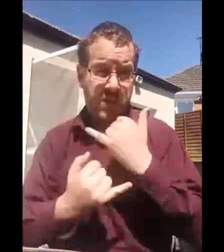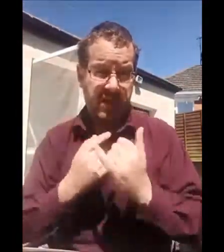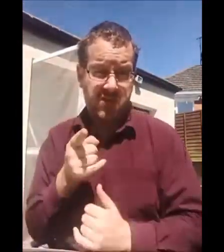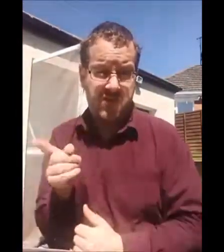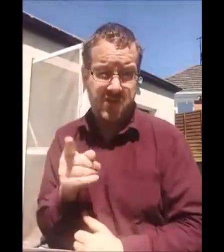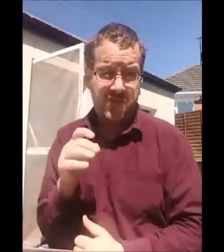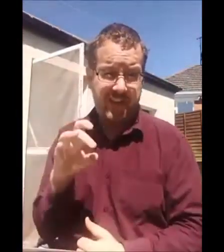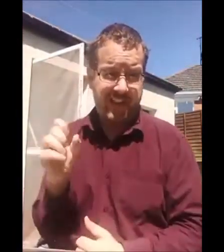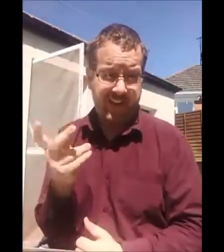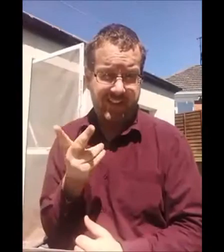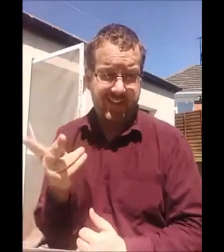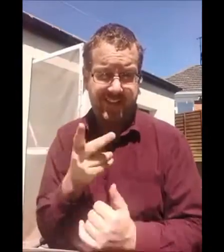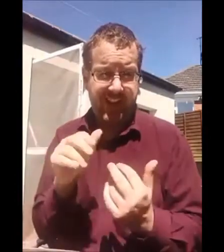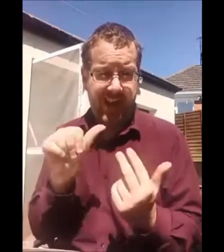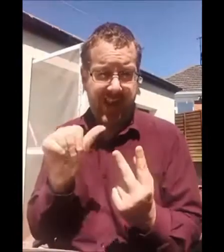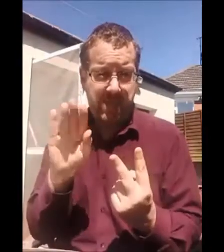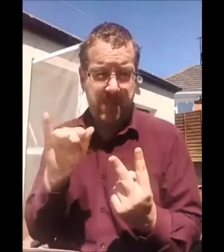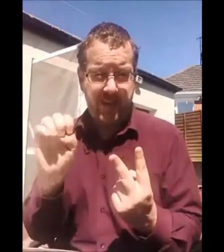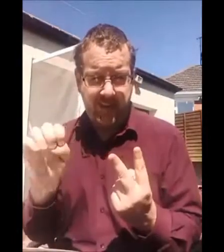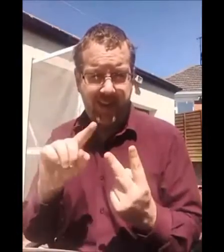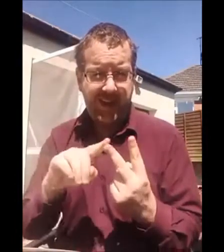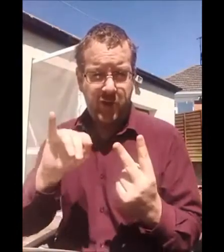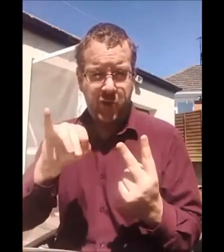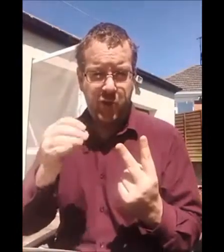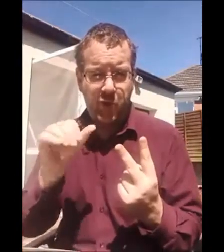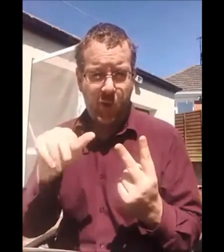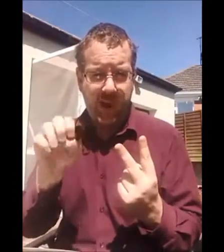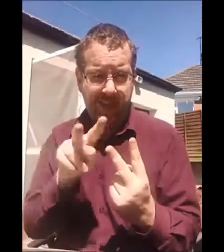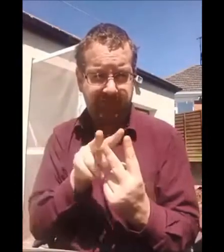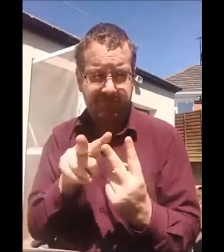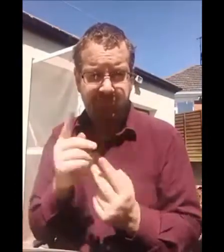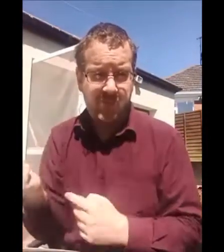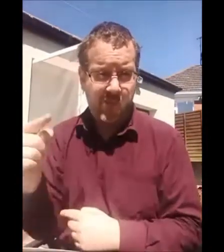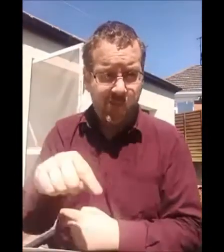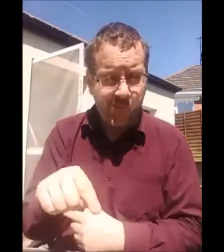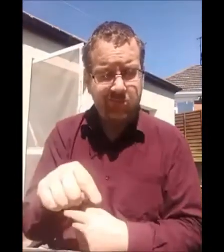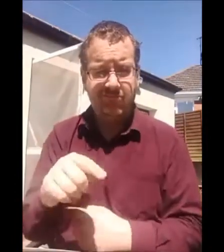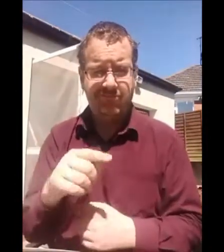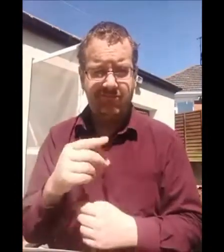Abbie and Joanne came along, they were great. They voiced over my signed presentation.